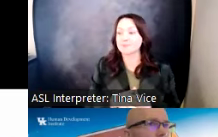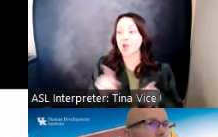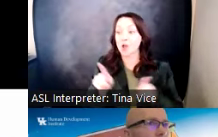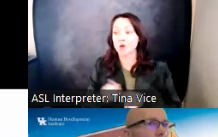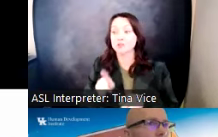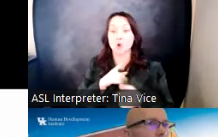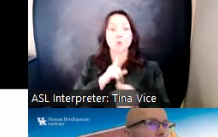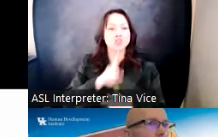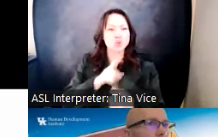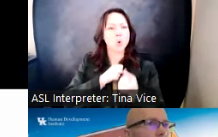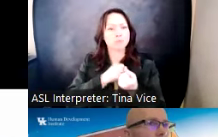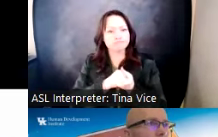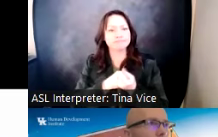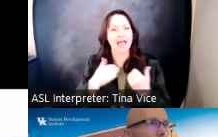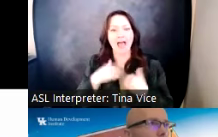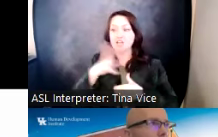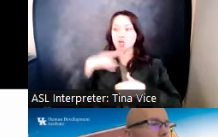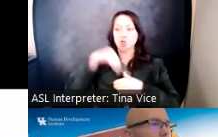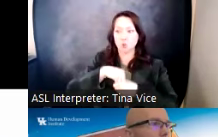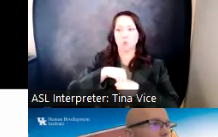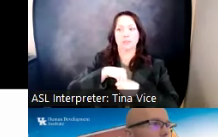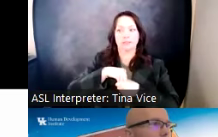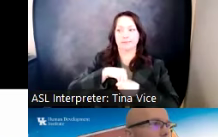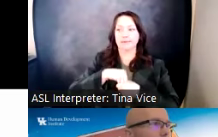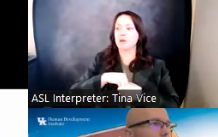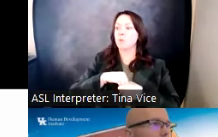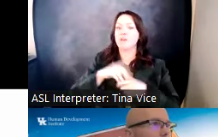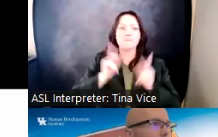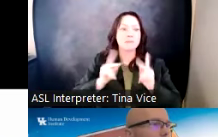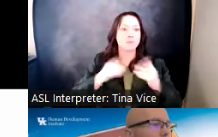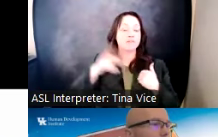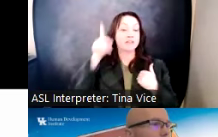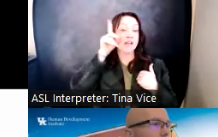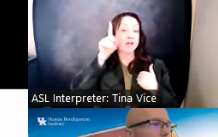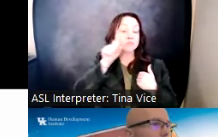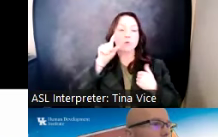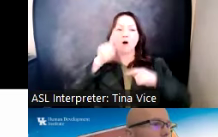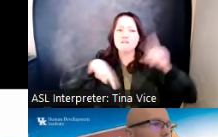program and so we had people with Down syndrome of all ages as well as undergraduate students. Um, and we did